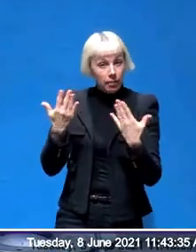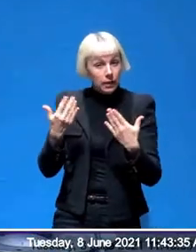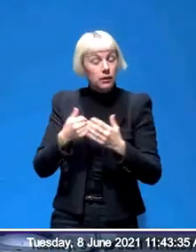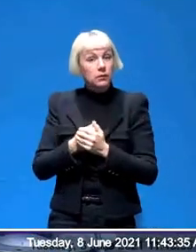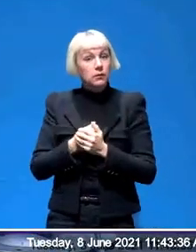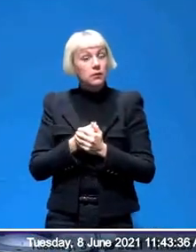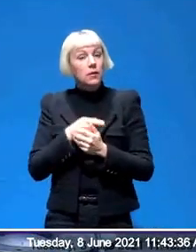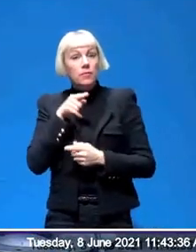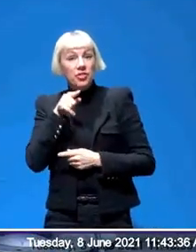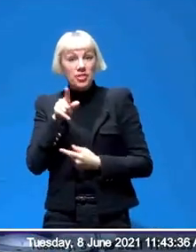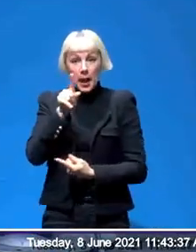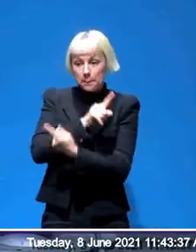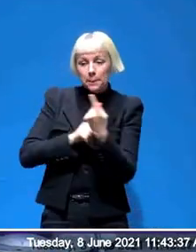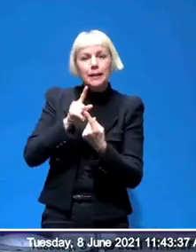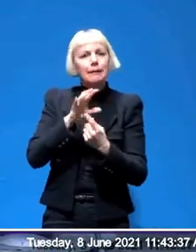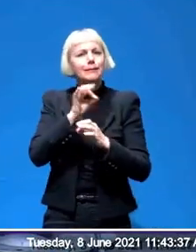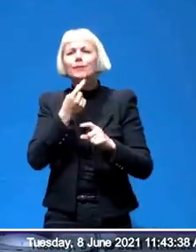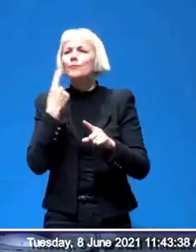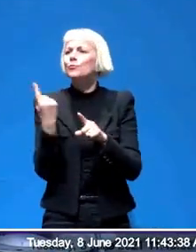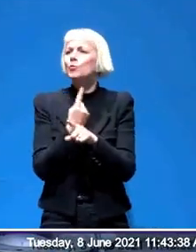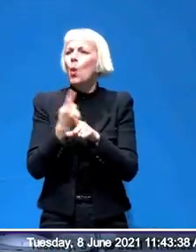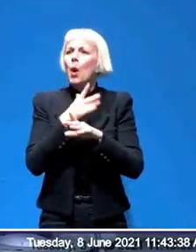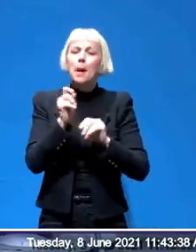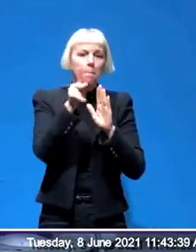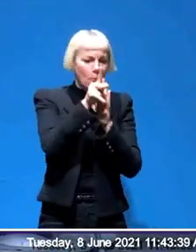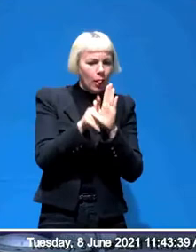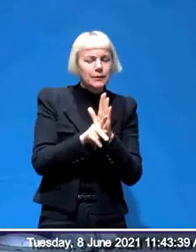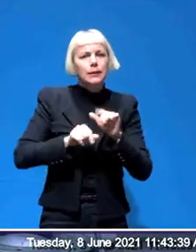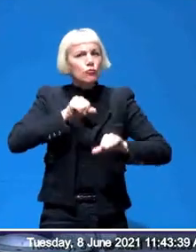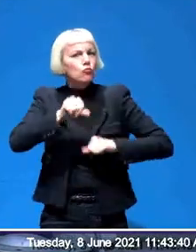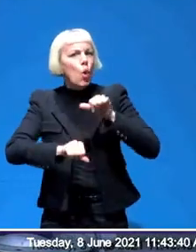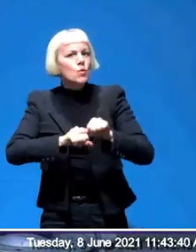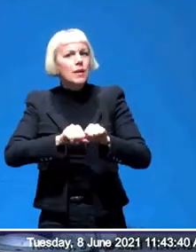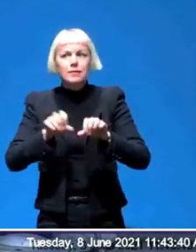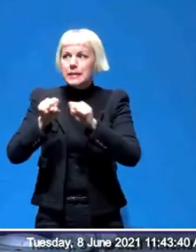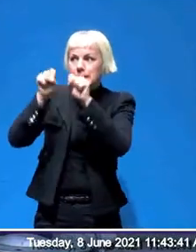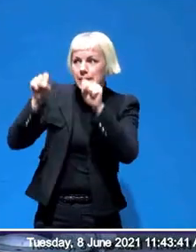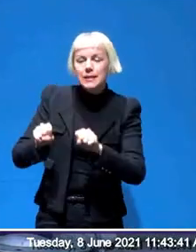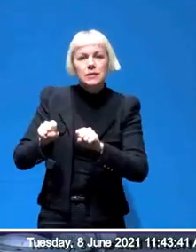elaborate on the policies, processes or systems for the investigation? No.